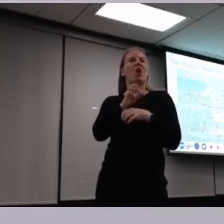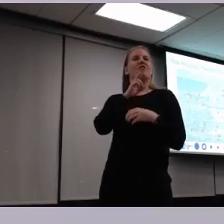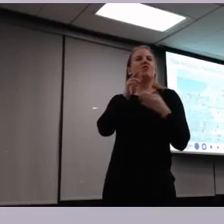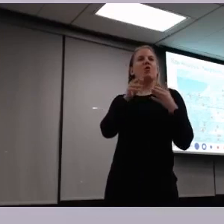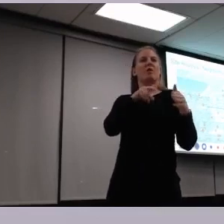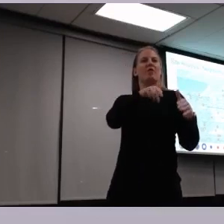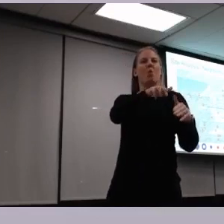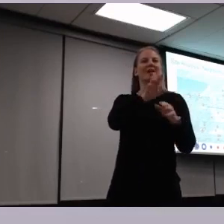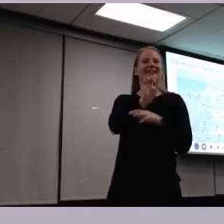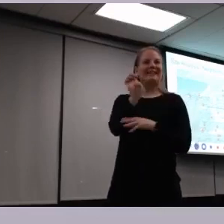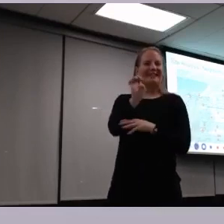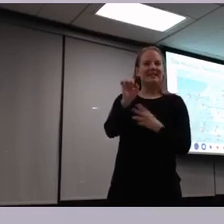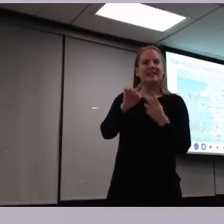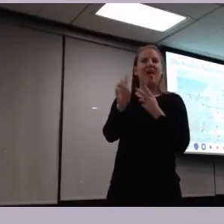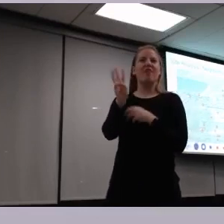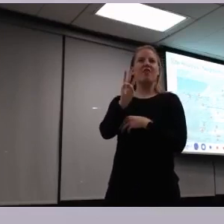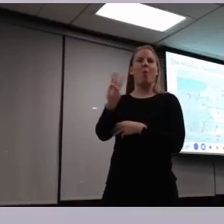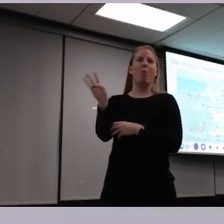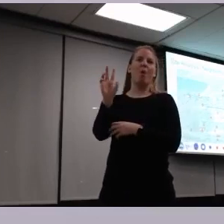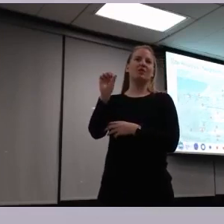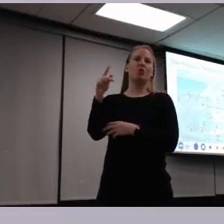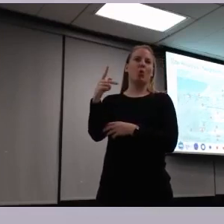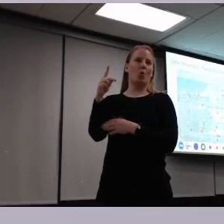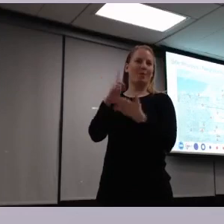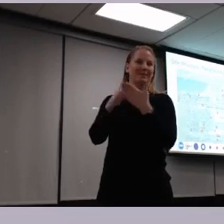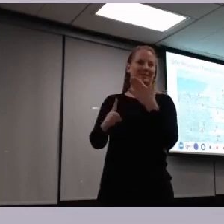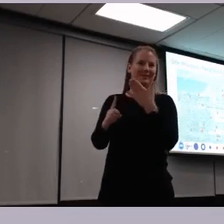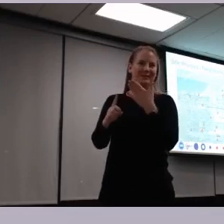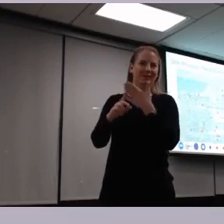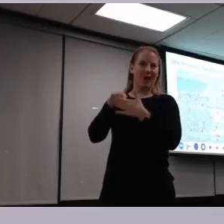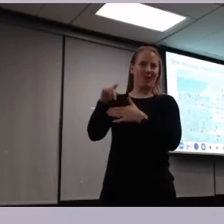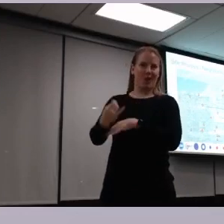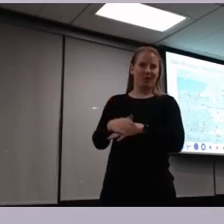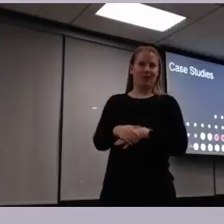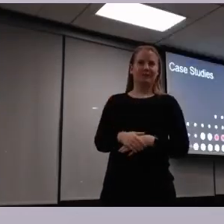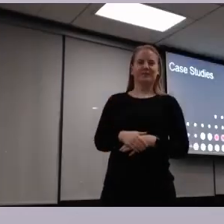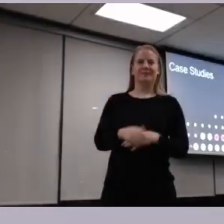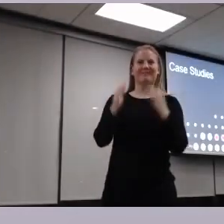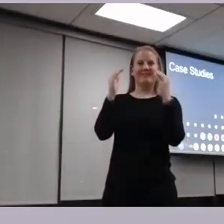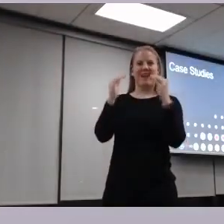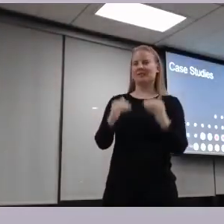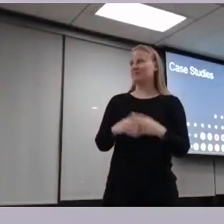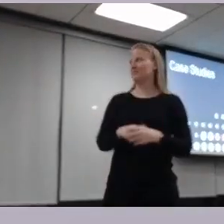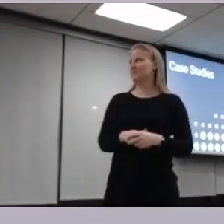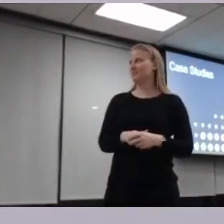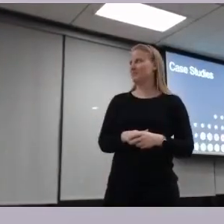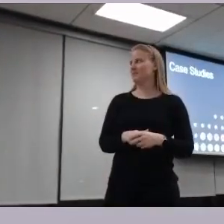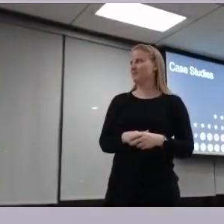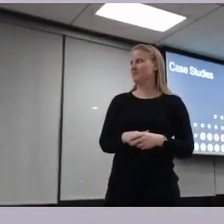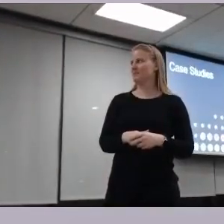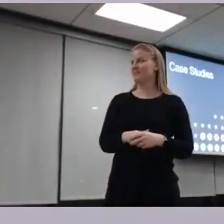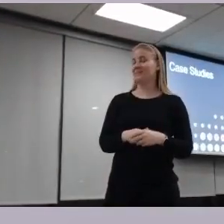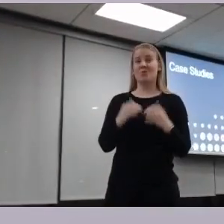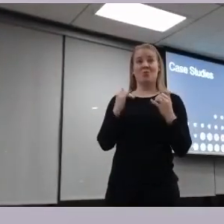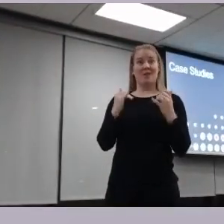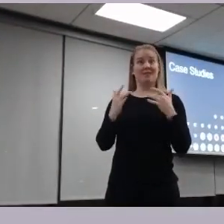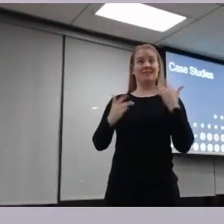Design Guide. One like this. And today I'm very excited to share with you